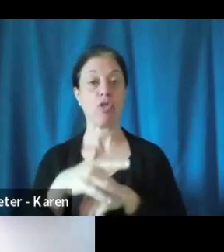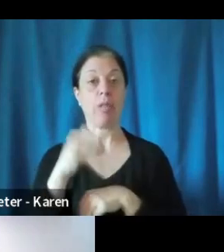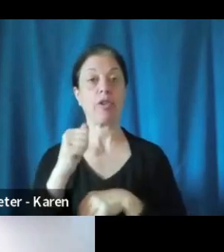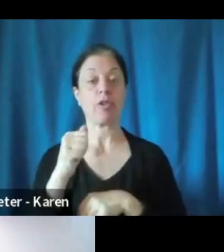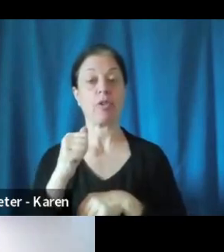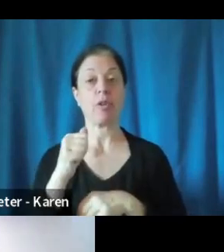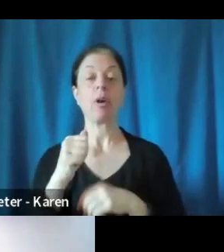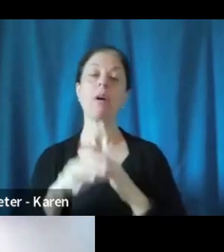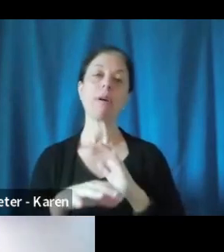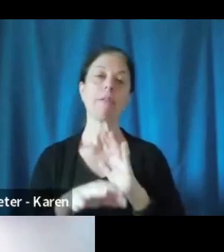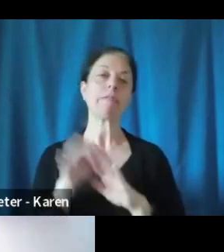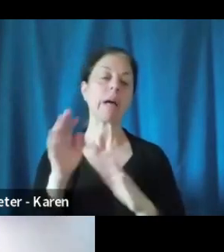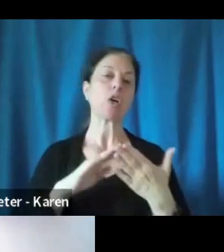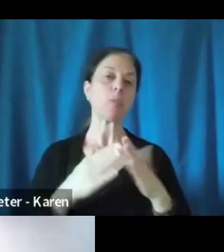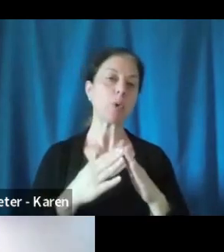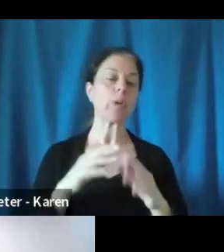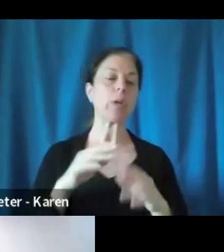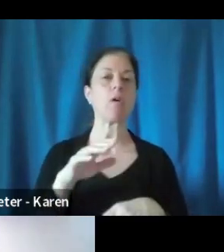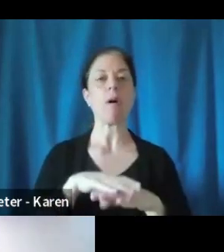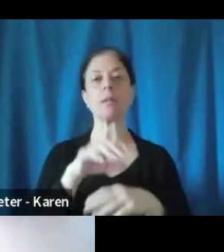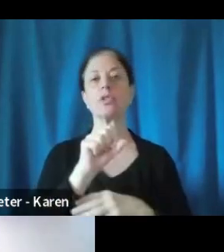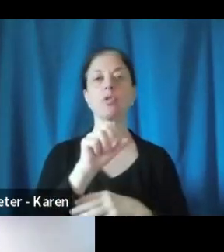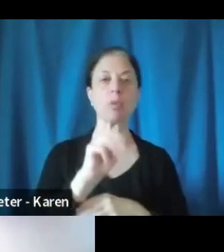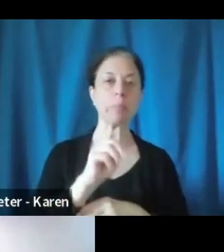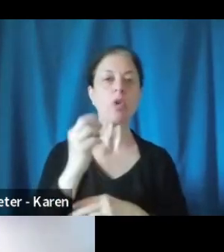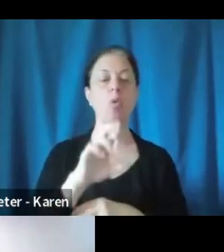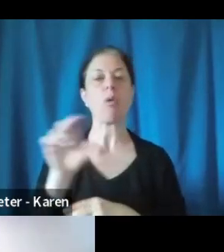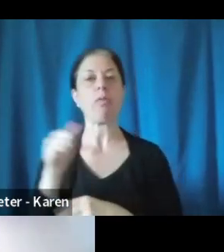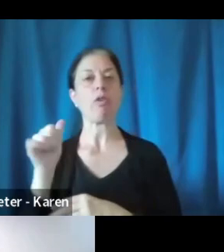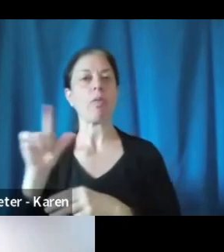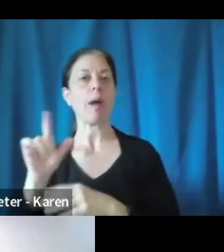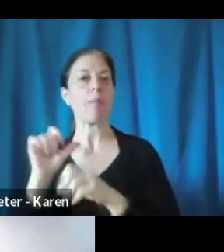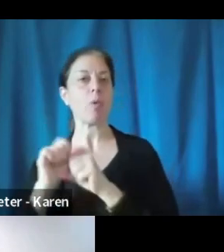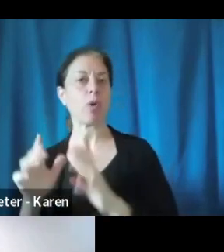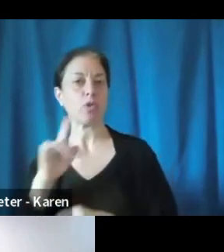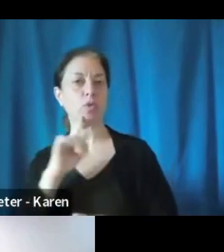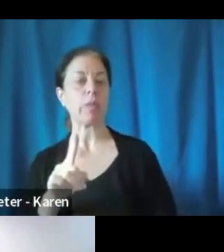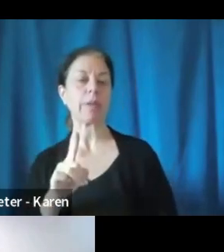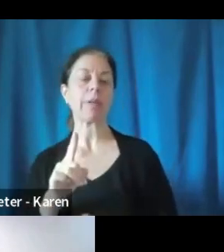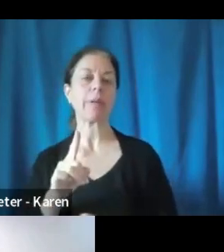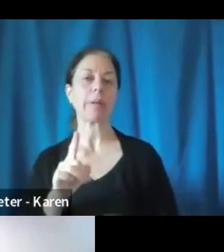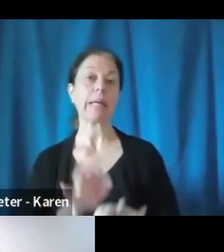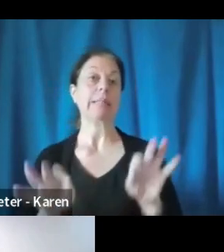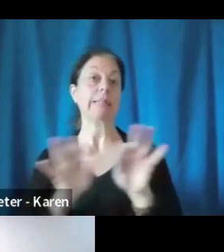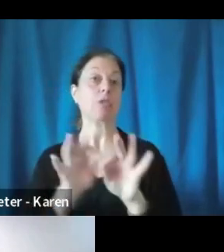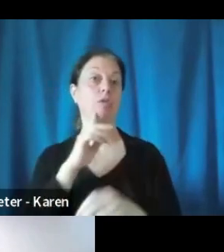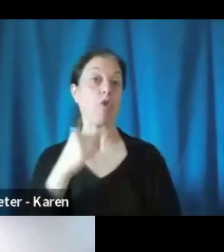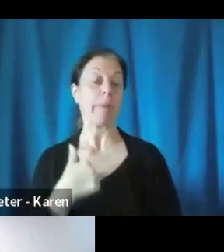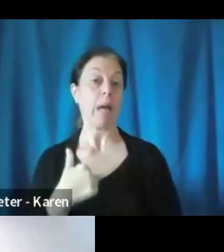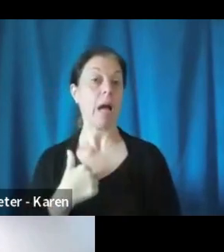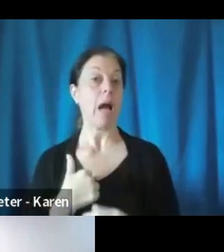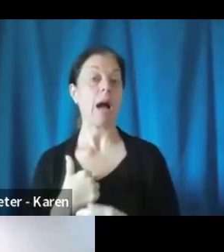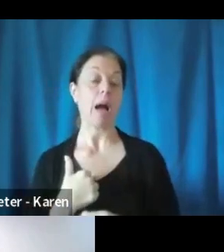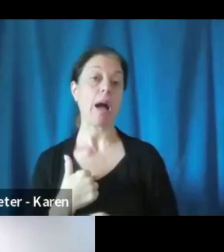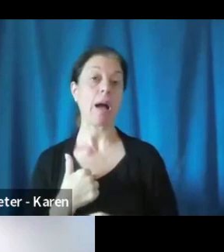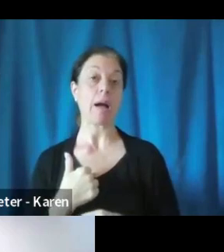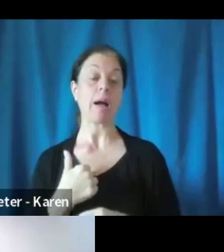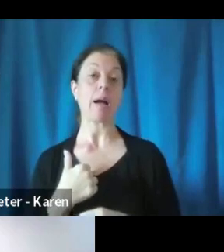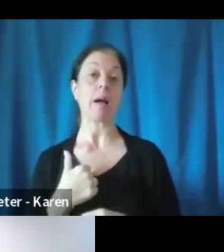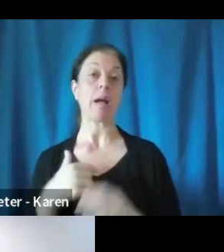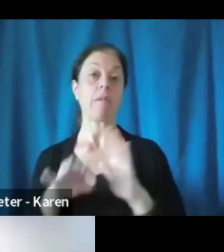to add to the conversation about community. Like I mentioned earlier, finding community on social media with other disabled library workers was